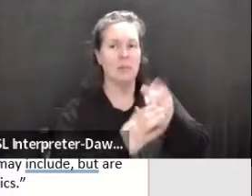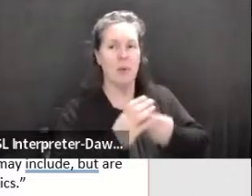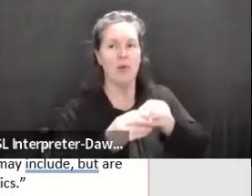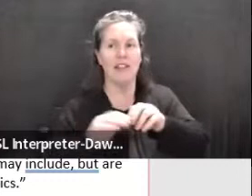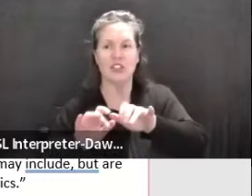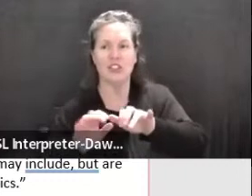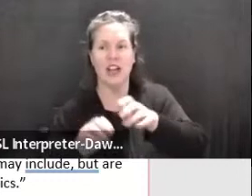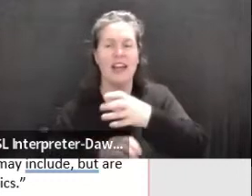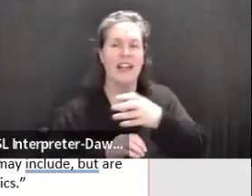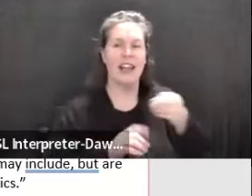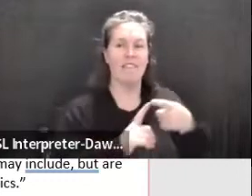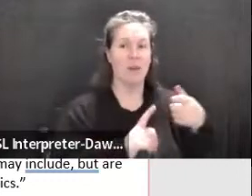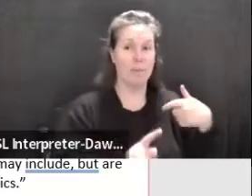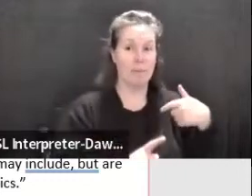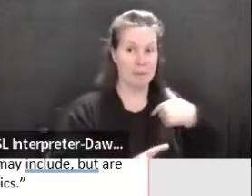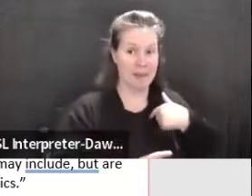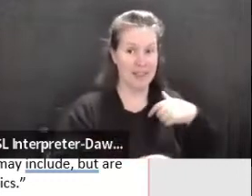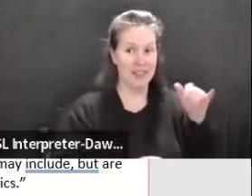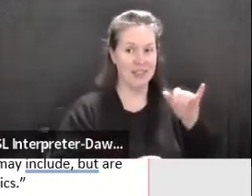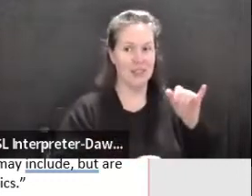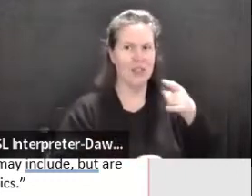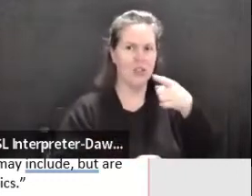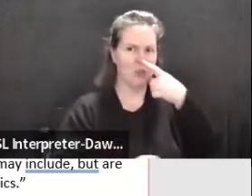And then for me, would you please repeat